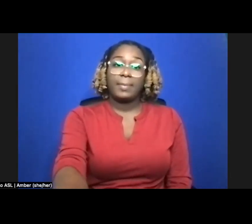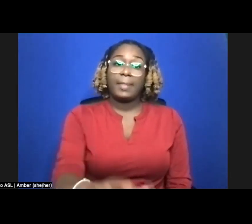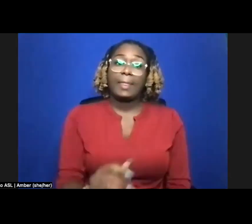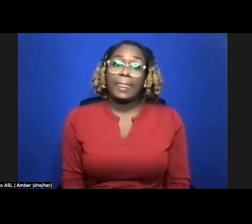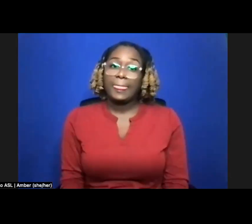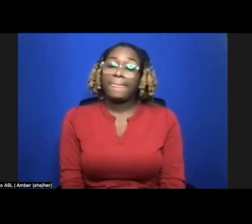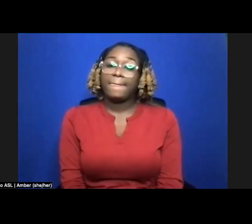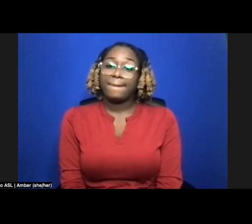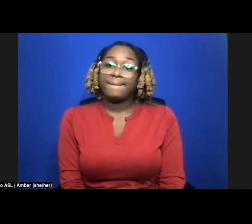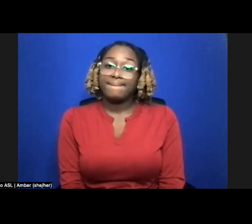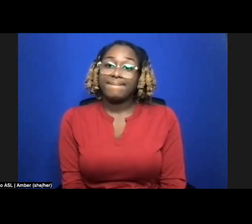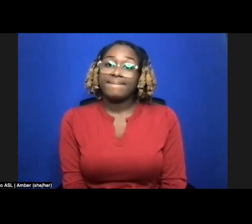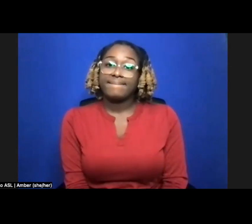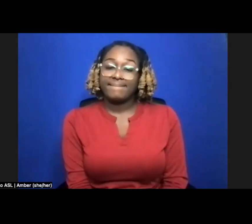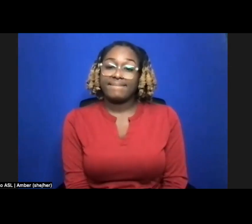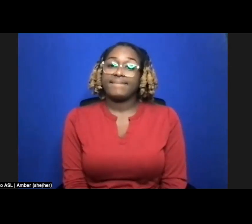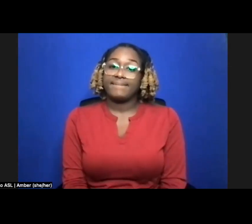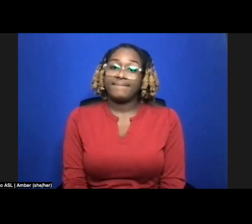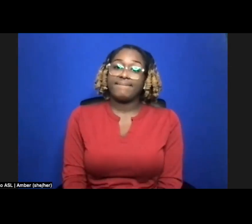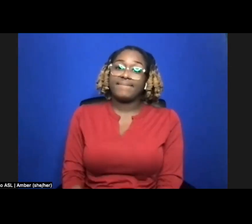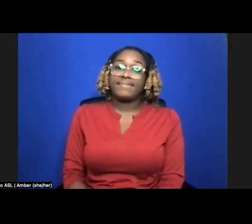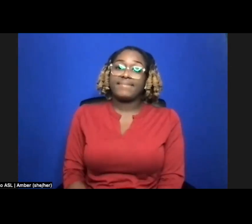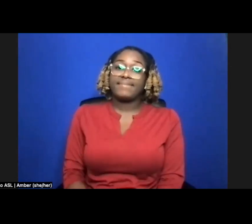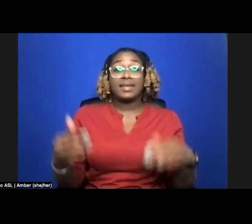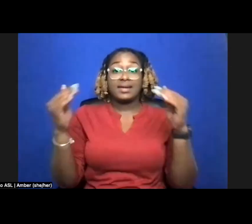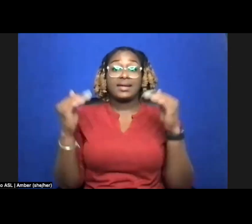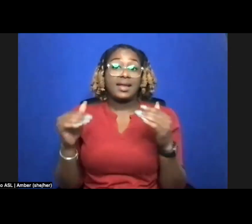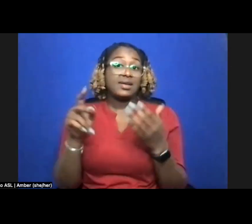So, the next poem I'm gonna read is